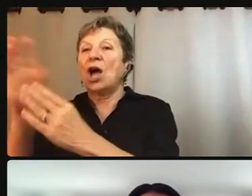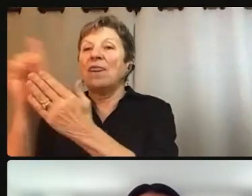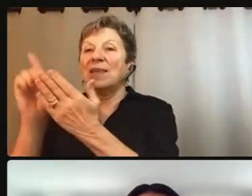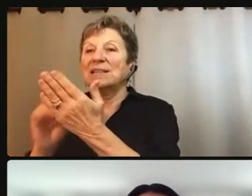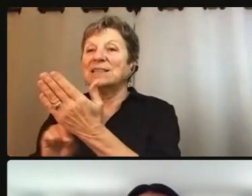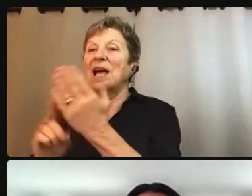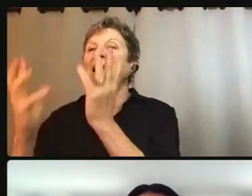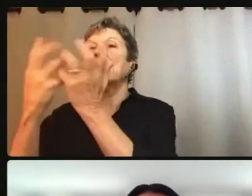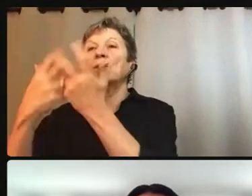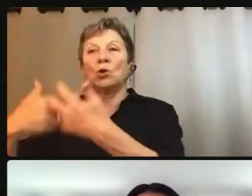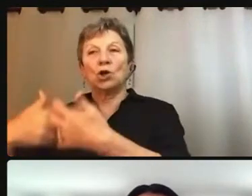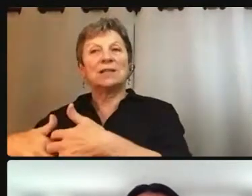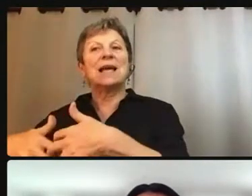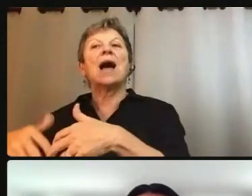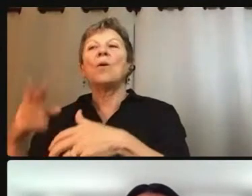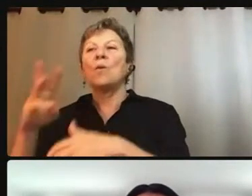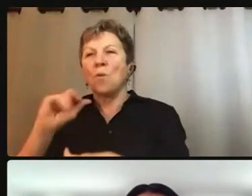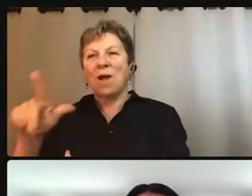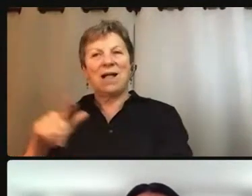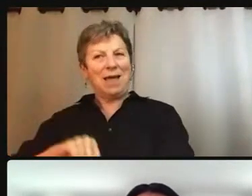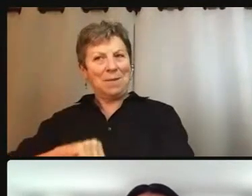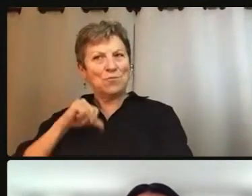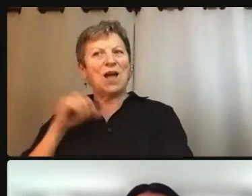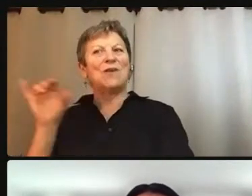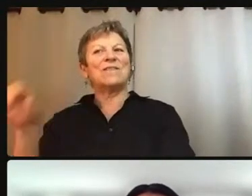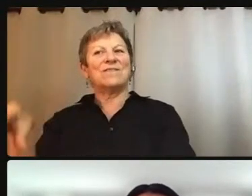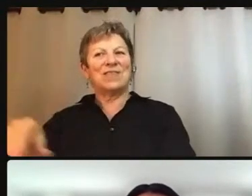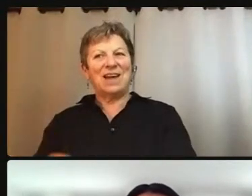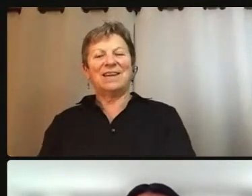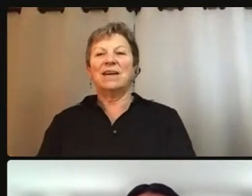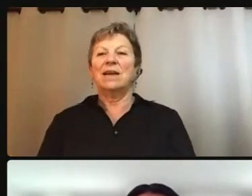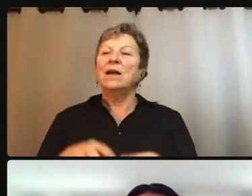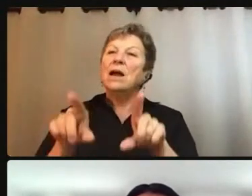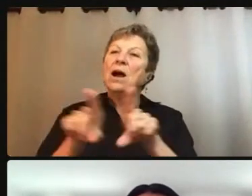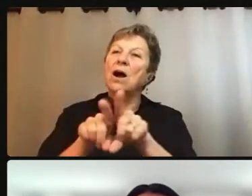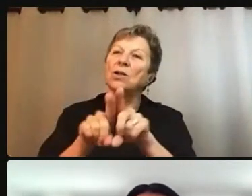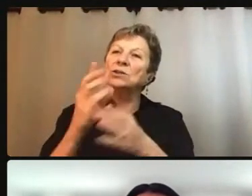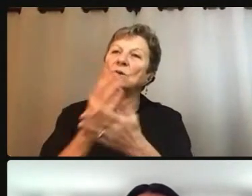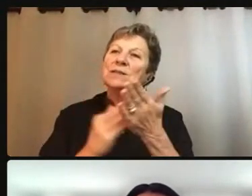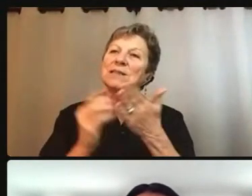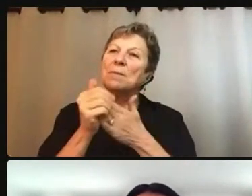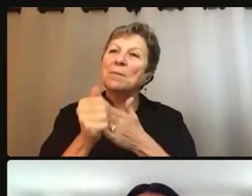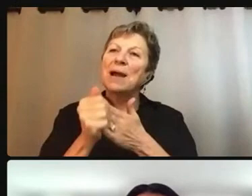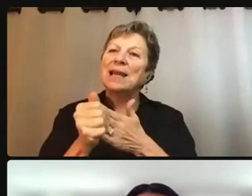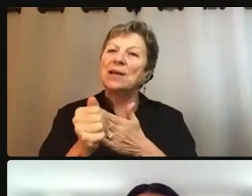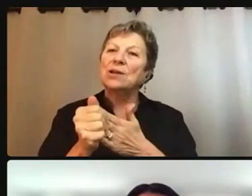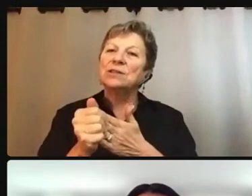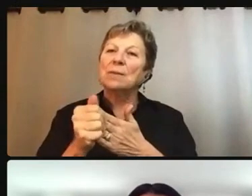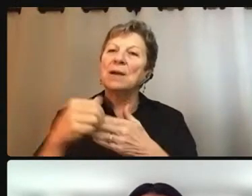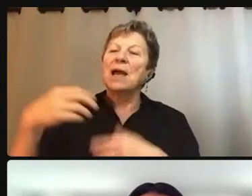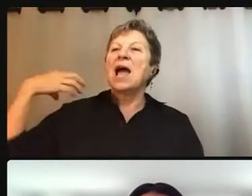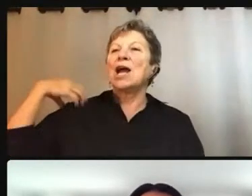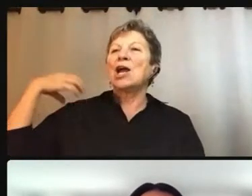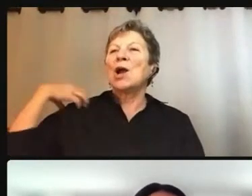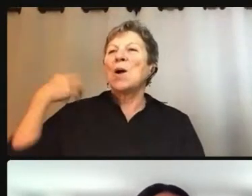SO THEY SELECTED ME TO BE IN ON THE DESIGN OF THAT AND THAT'S ACTUALLY WORKED OUT REALLY WELL